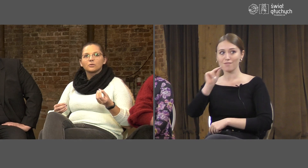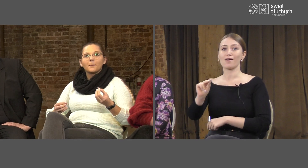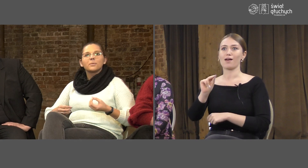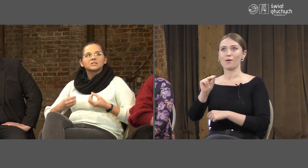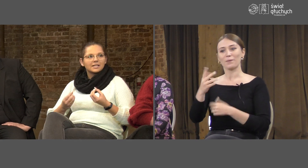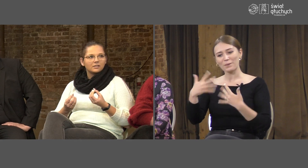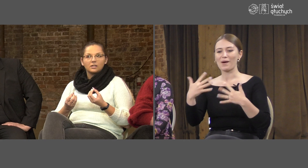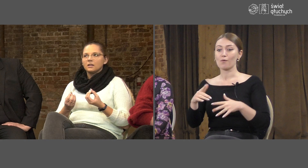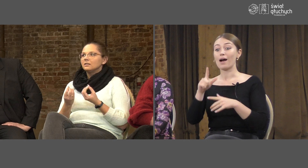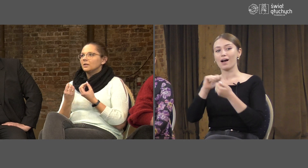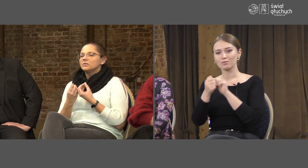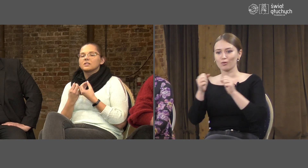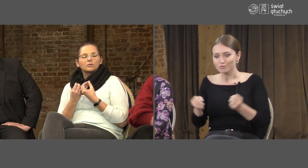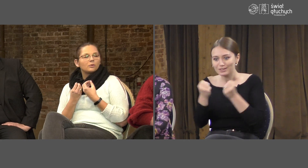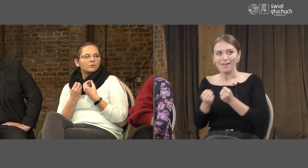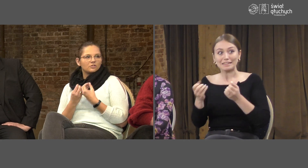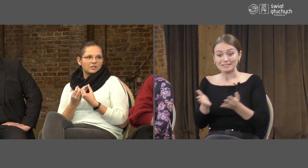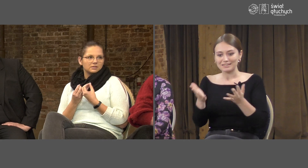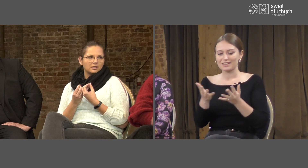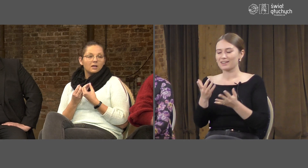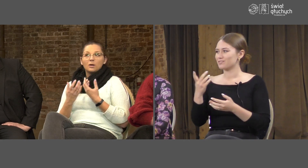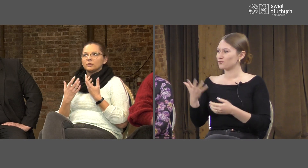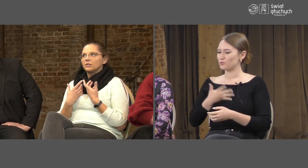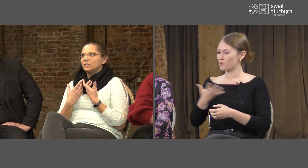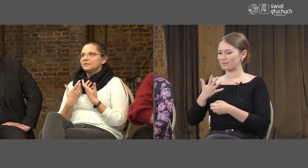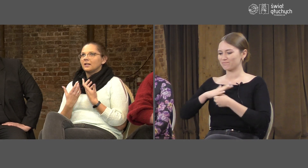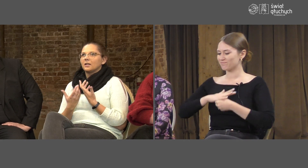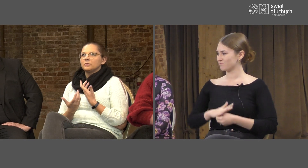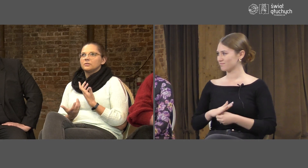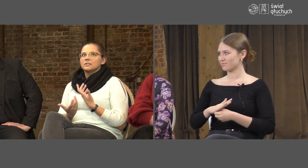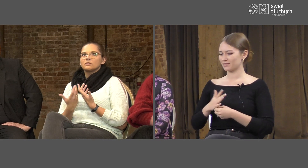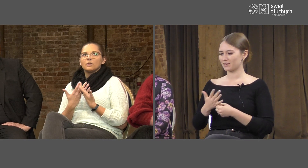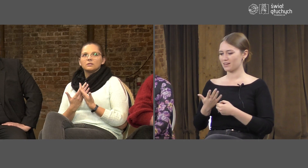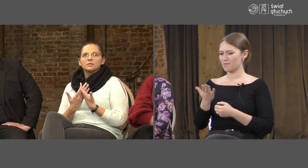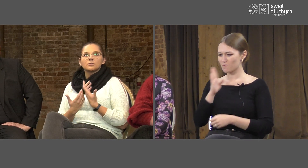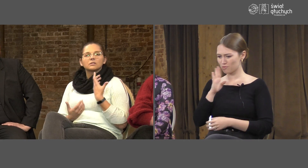"But please, try a little harder" — for me, that was always degrading, because it suggested